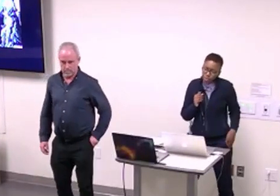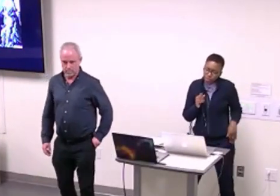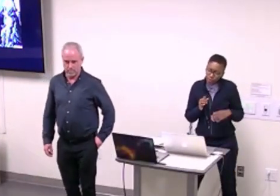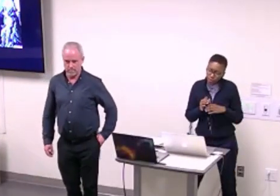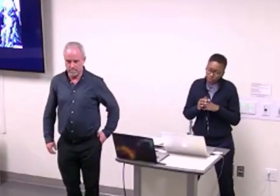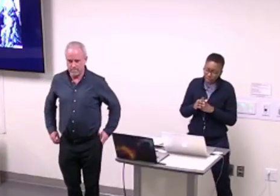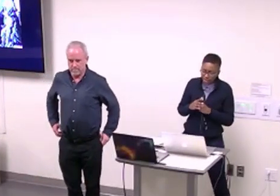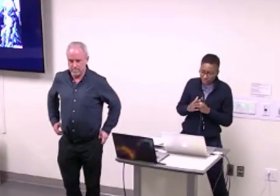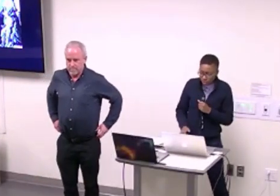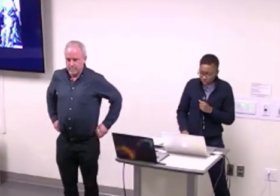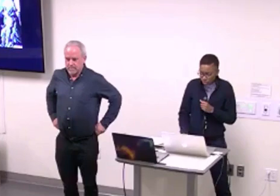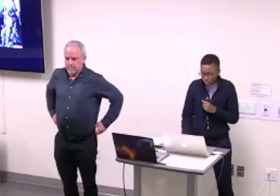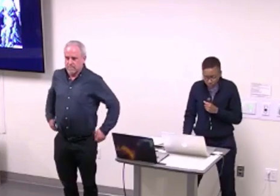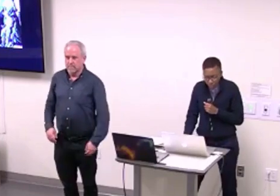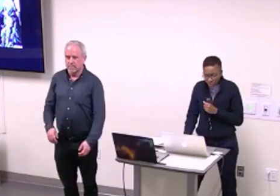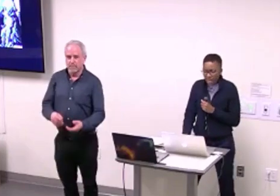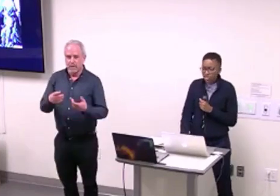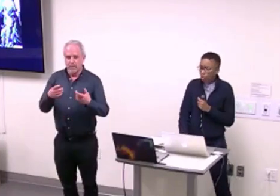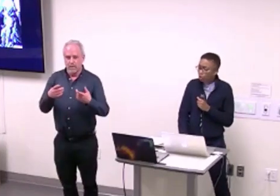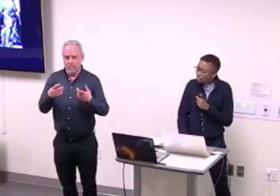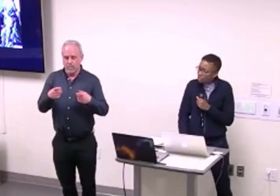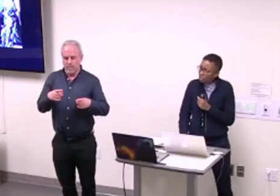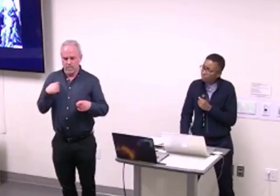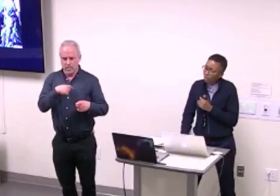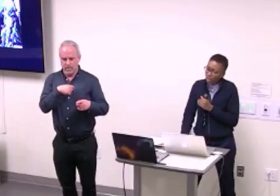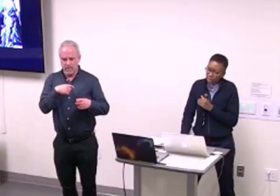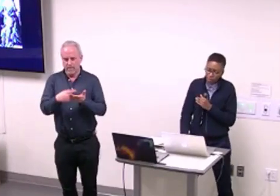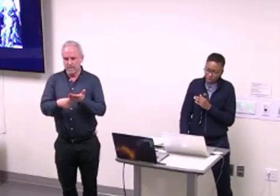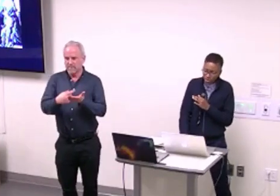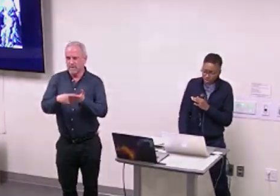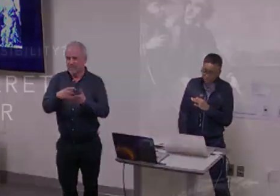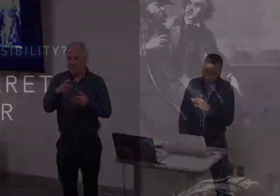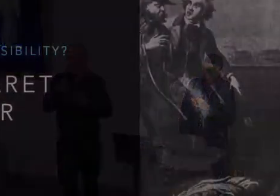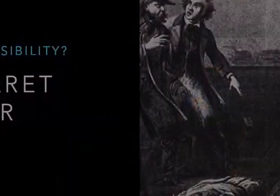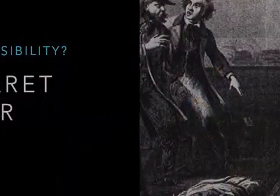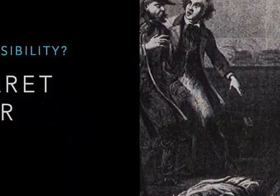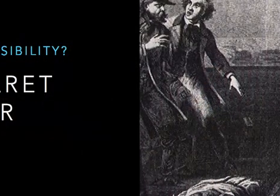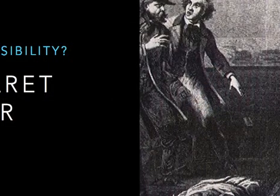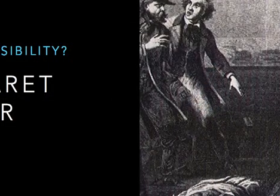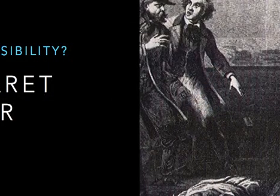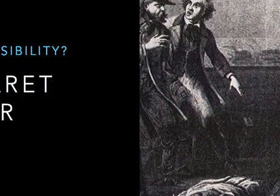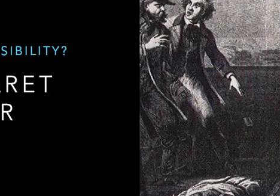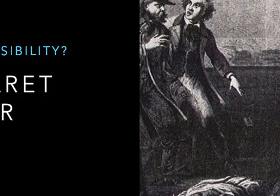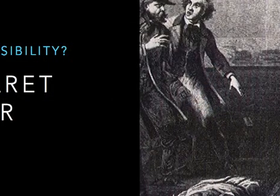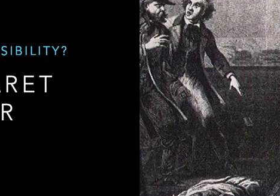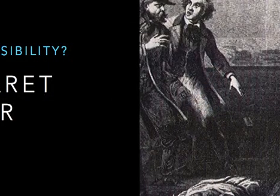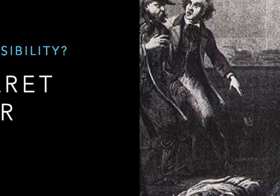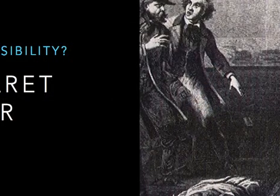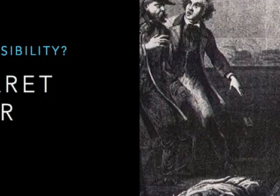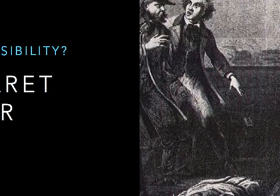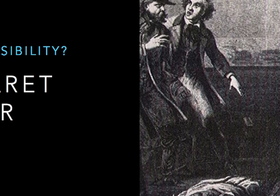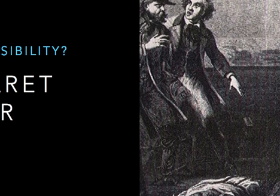that was criminalized or questioned by the powers that be. Here I have an image, black and white kind